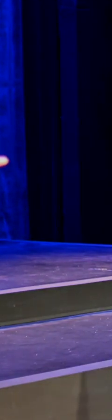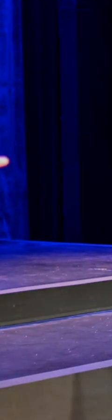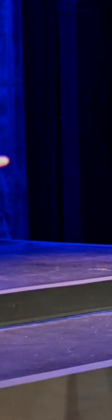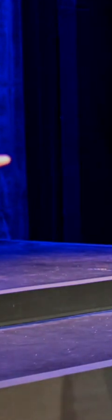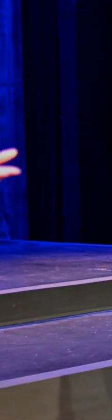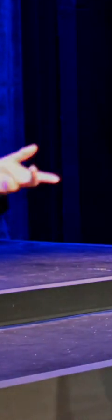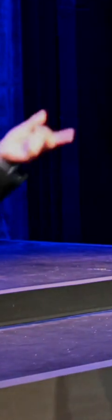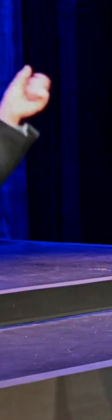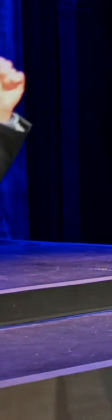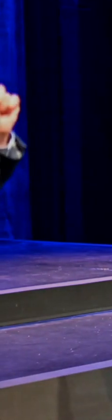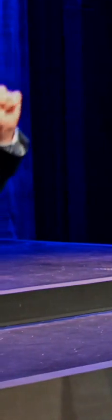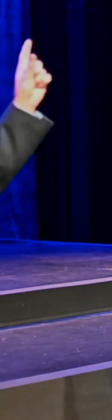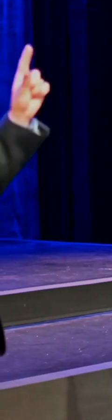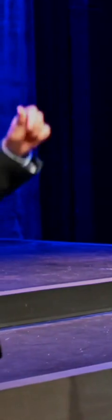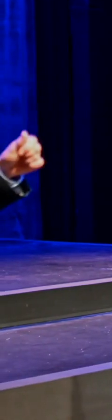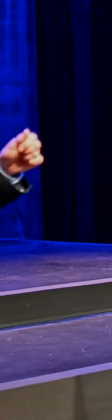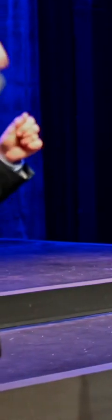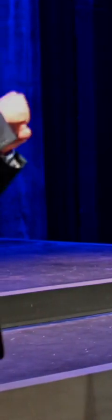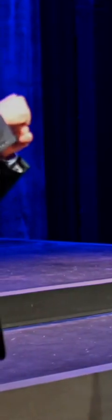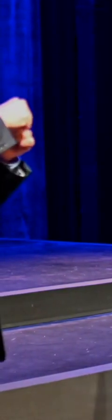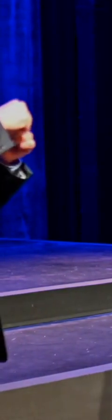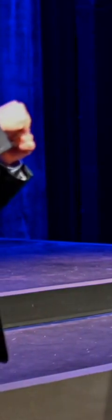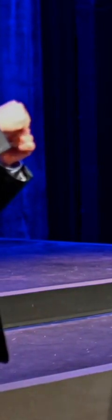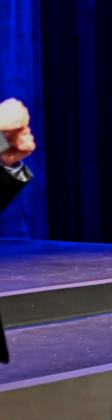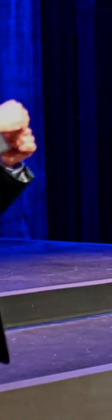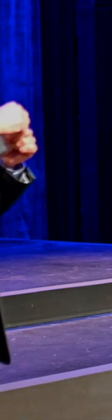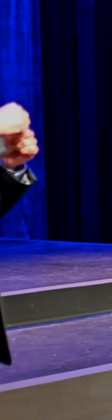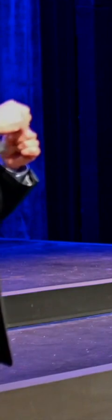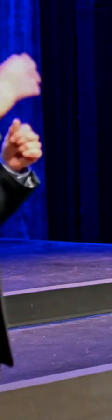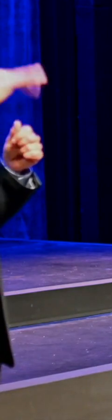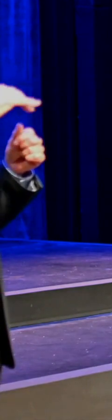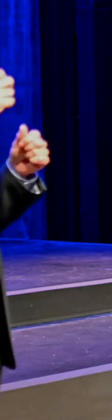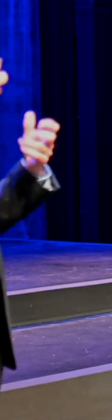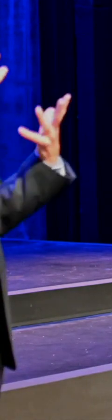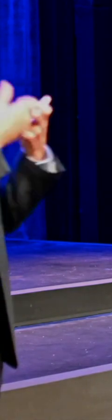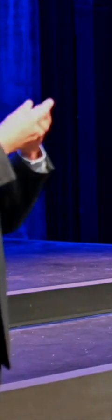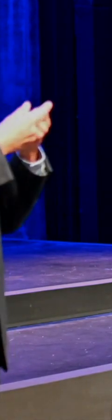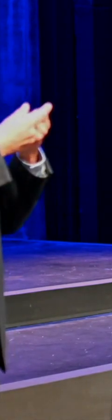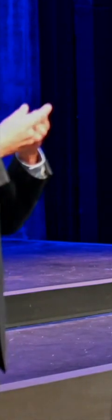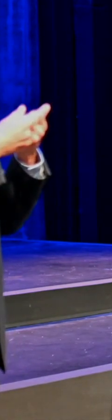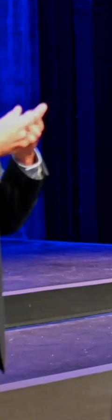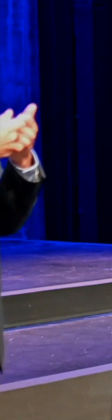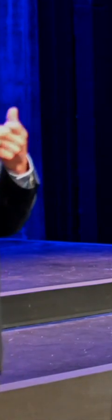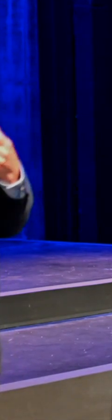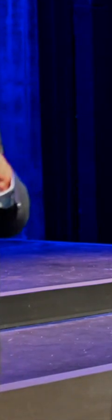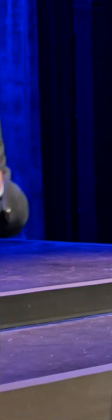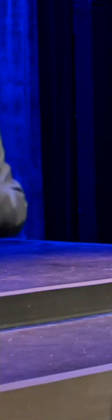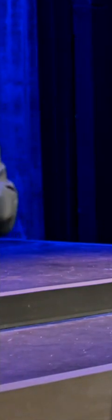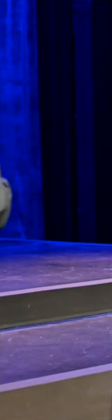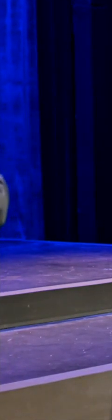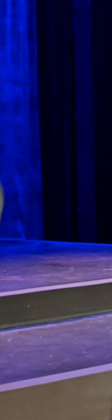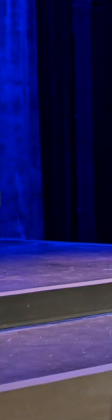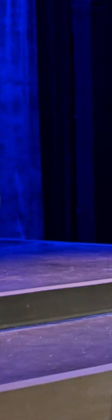memory of the accident or that one of my friends was traveling with me had got killed that night.